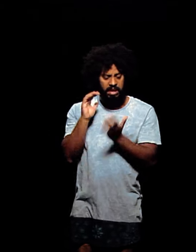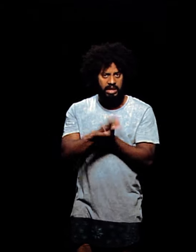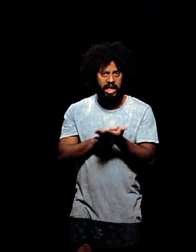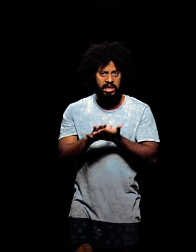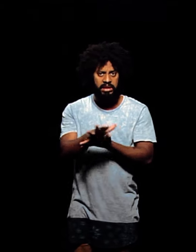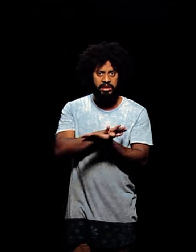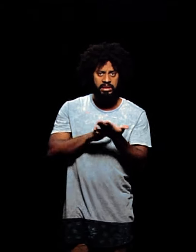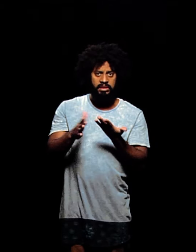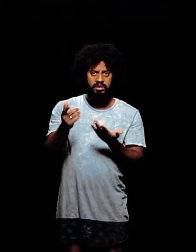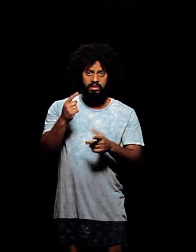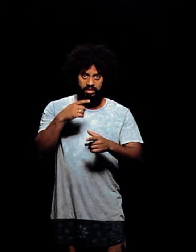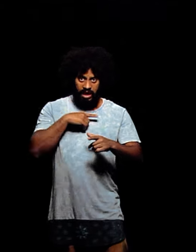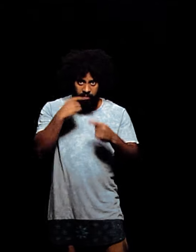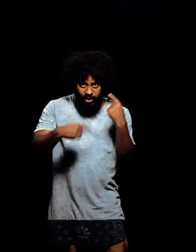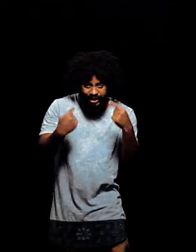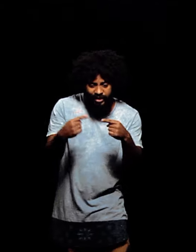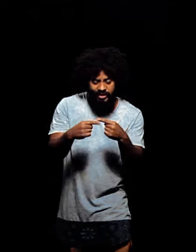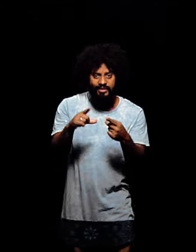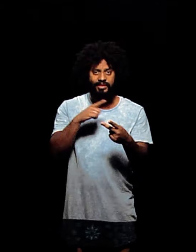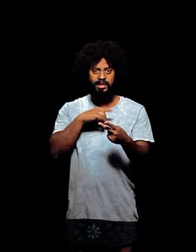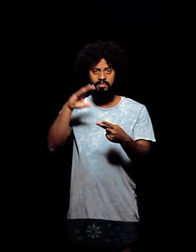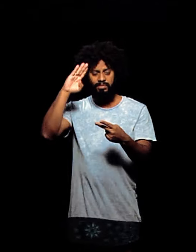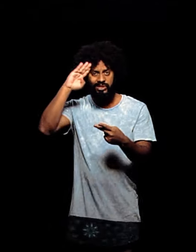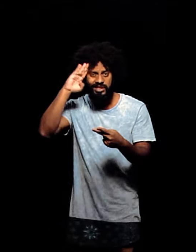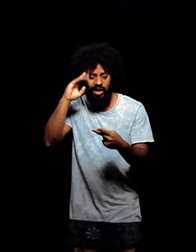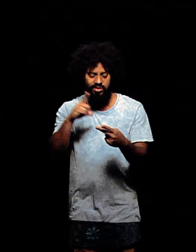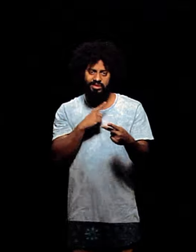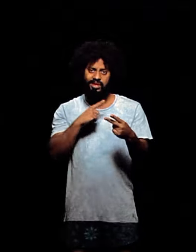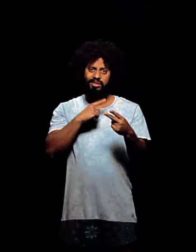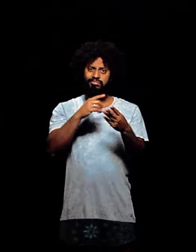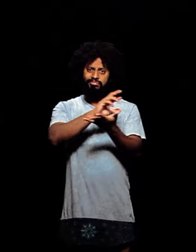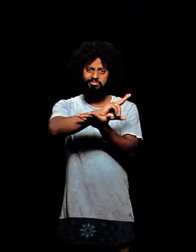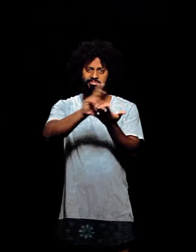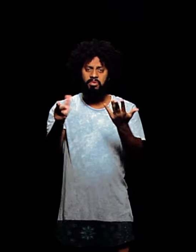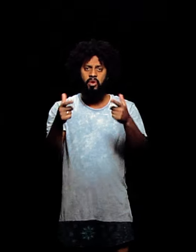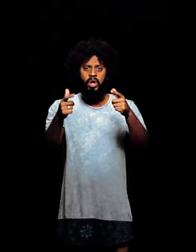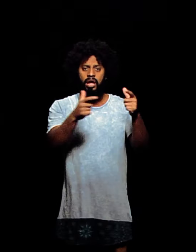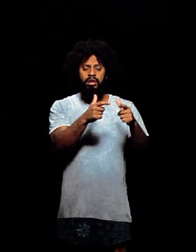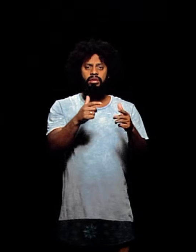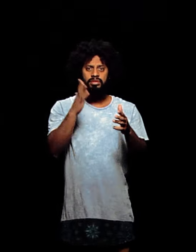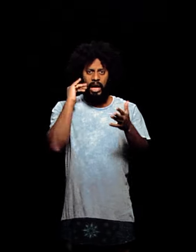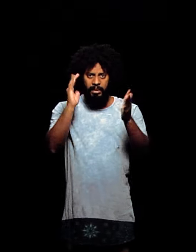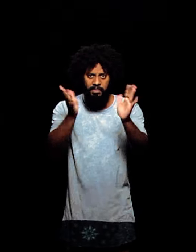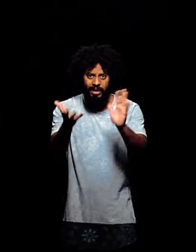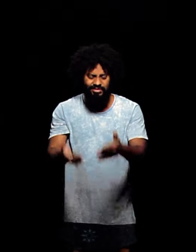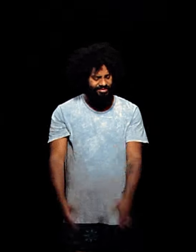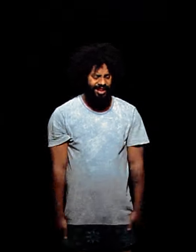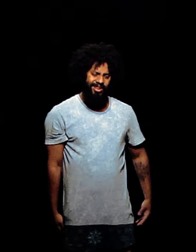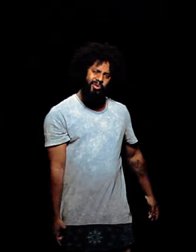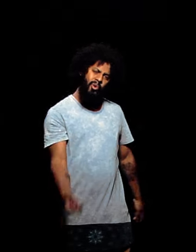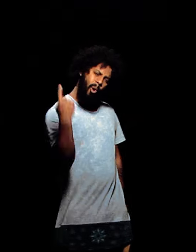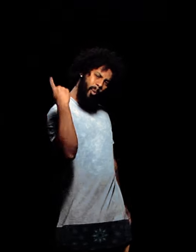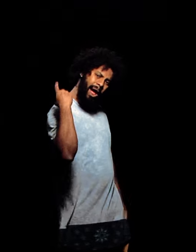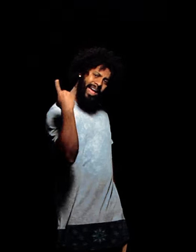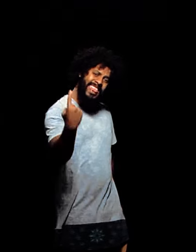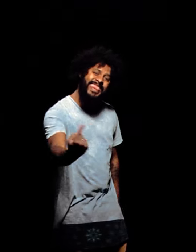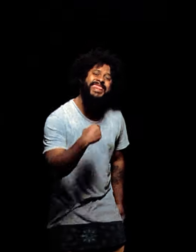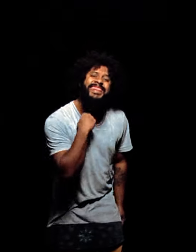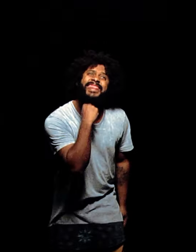But where's the respect? Where are politicians and policemen talking in Sign Language?